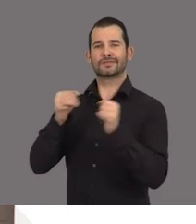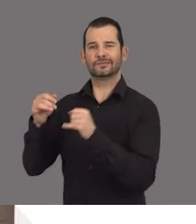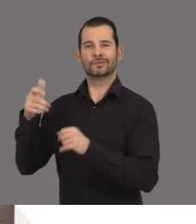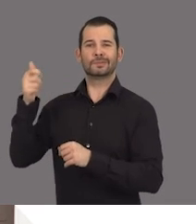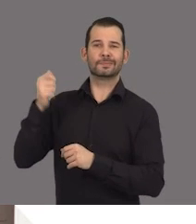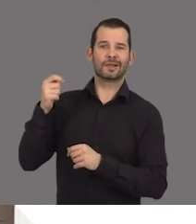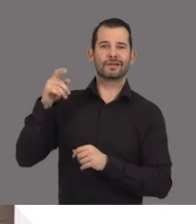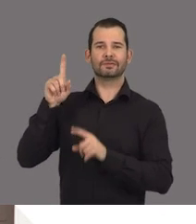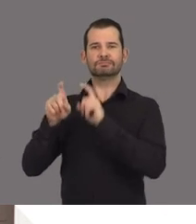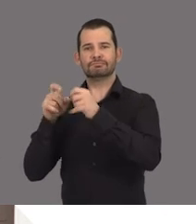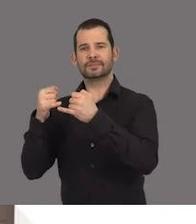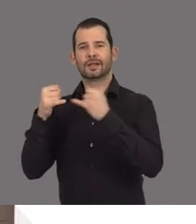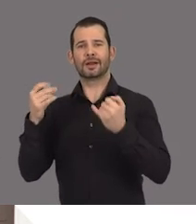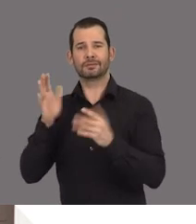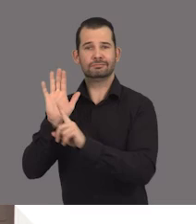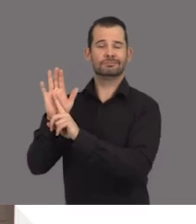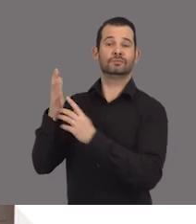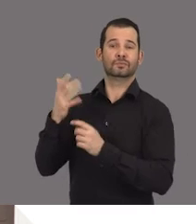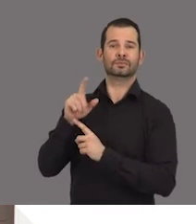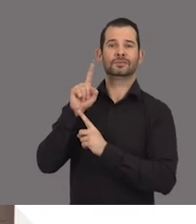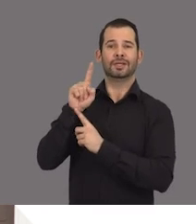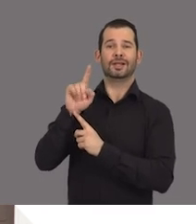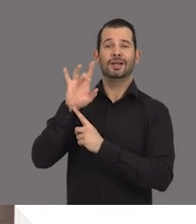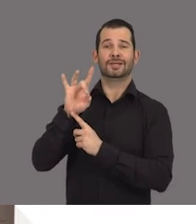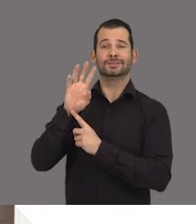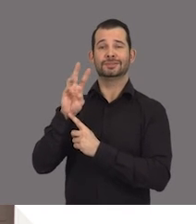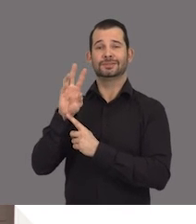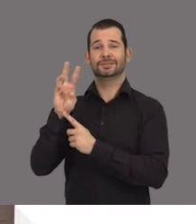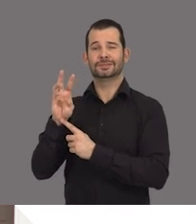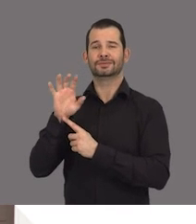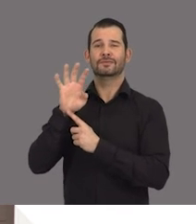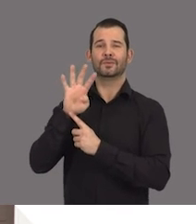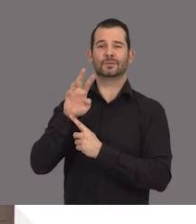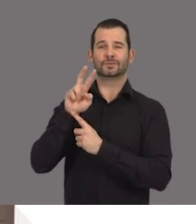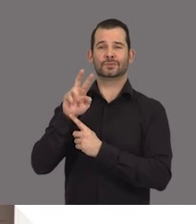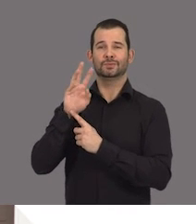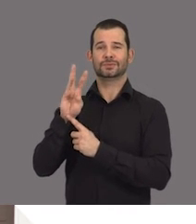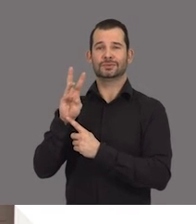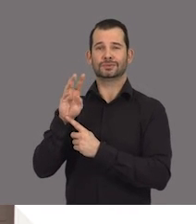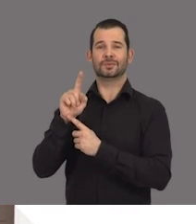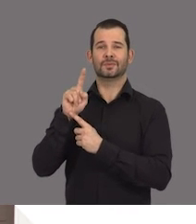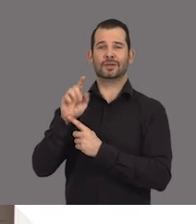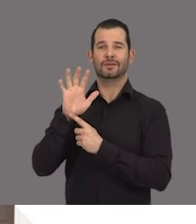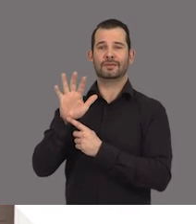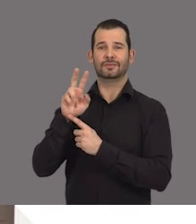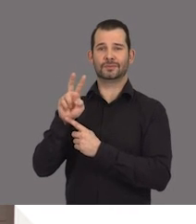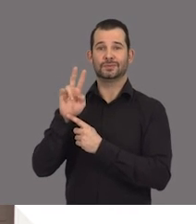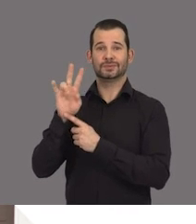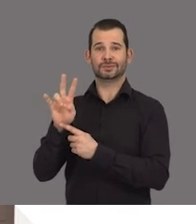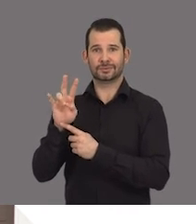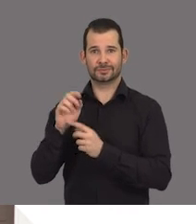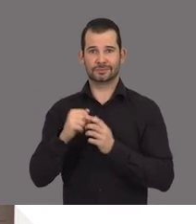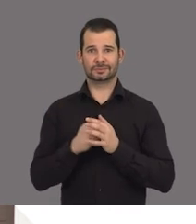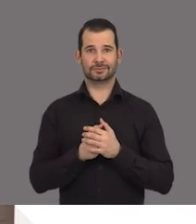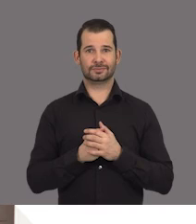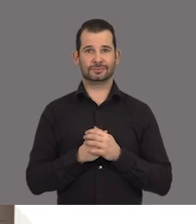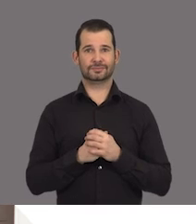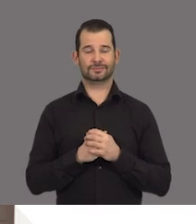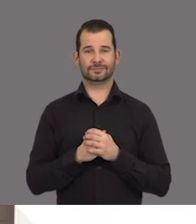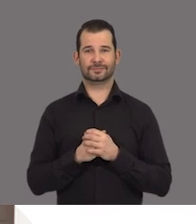benefit enquiries line at 1-866-426-1527.